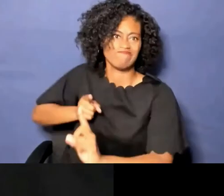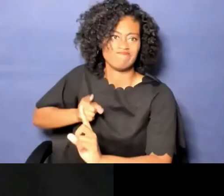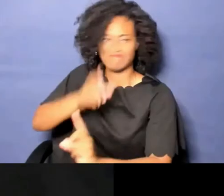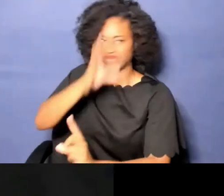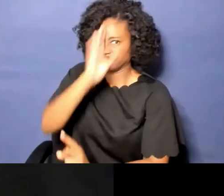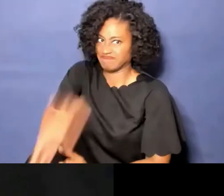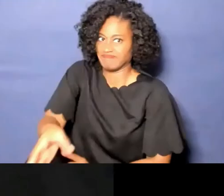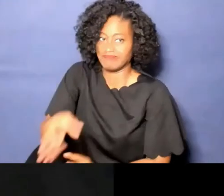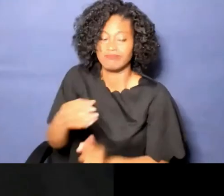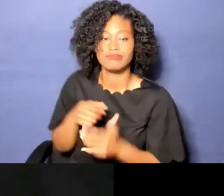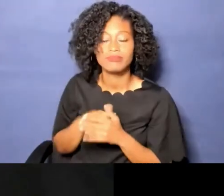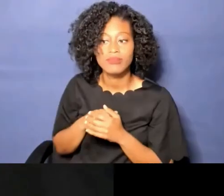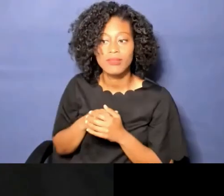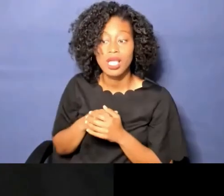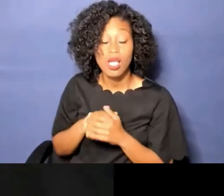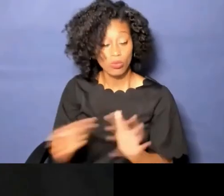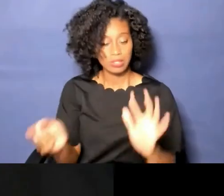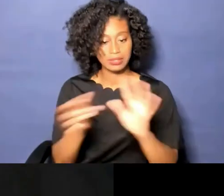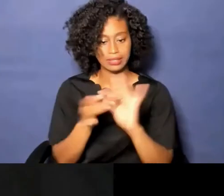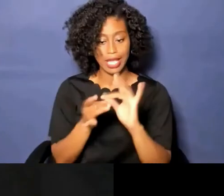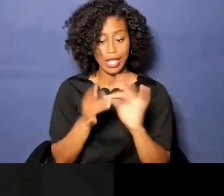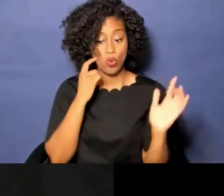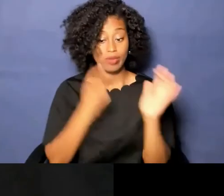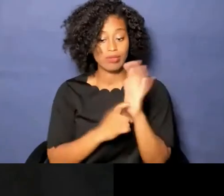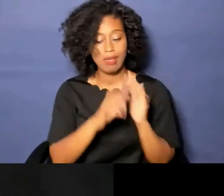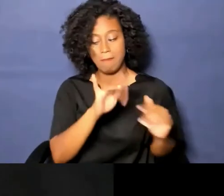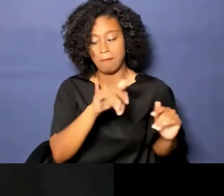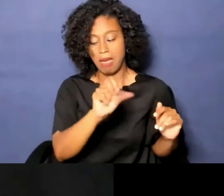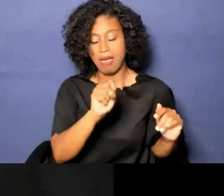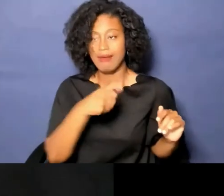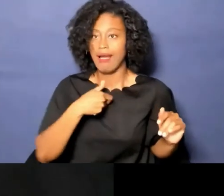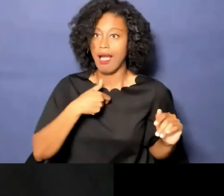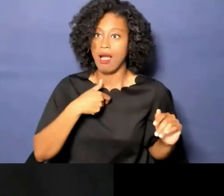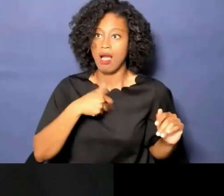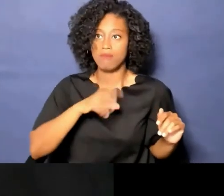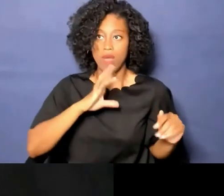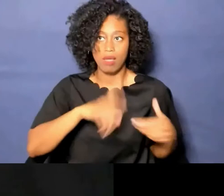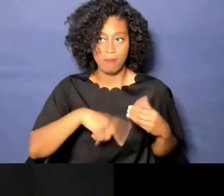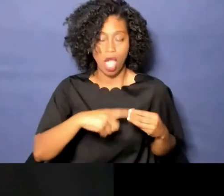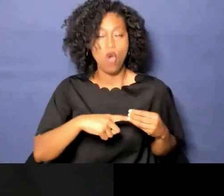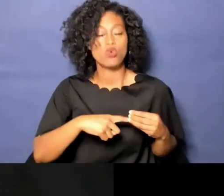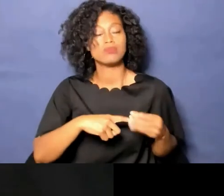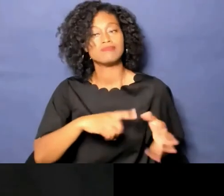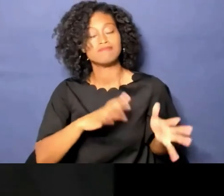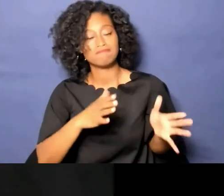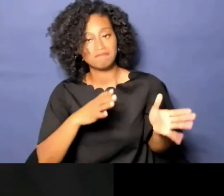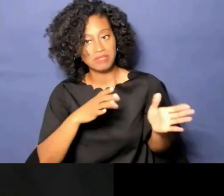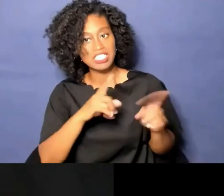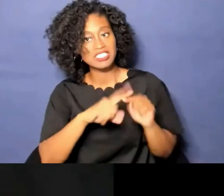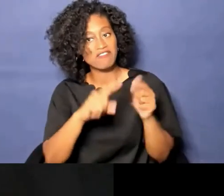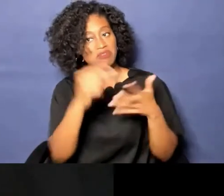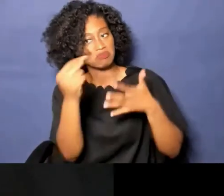I am also talking about forms of prejudice, as I said, it's a